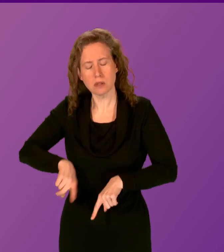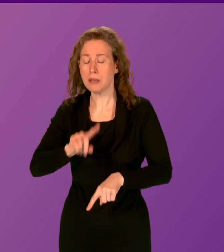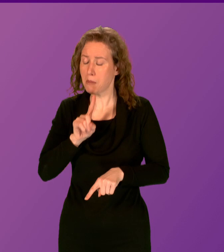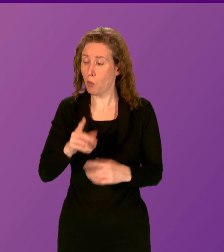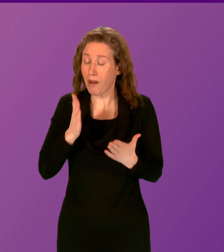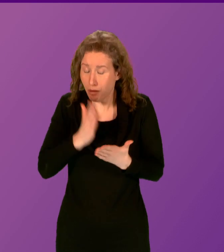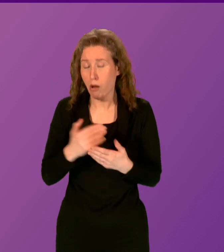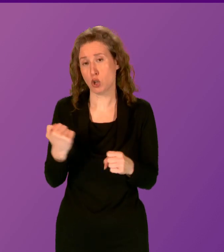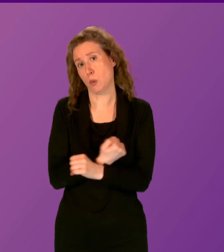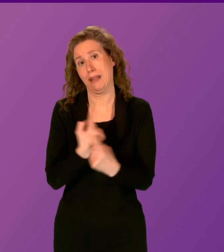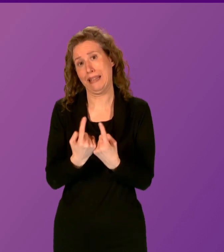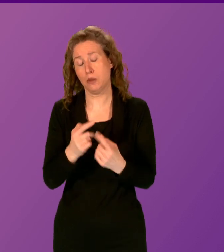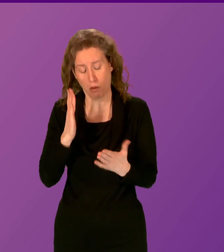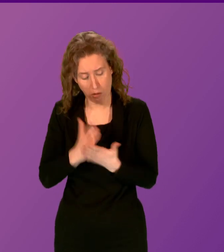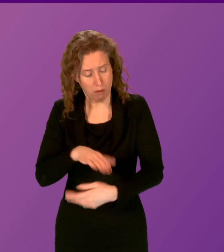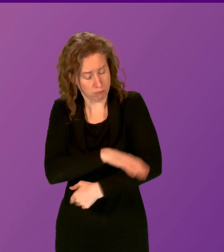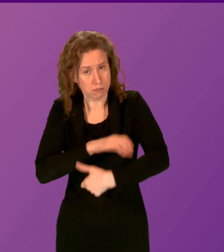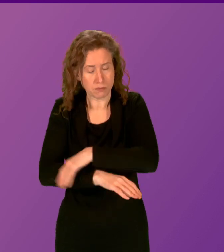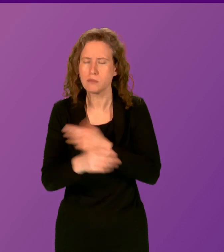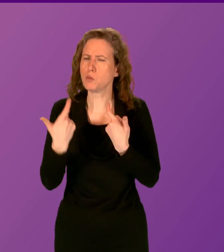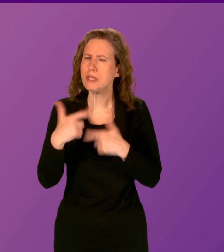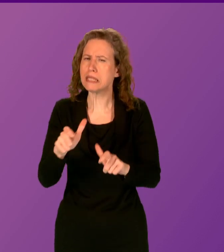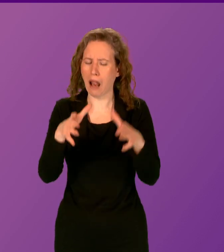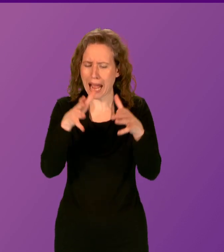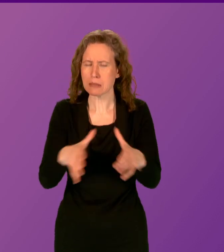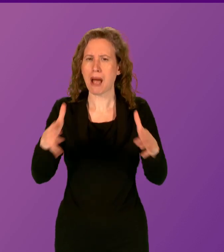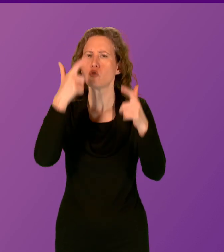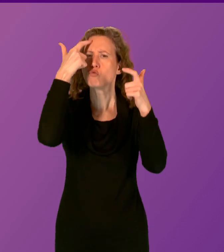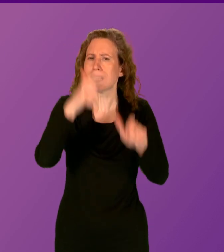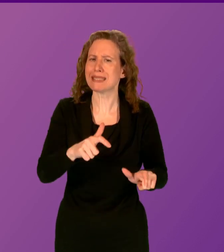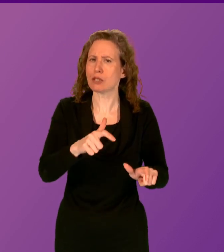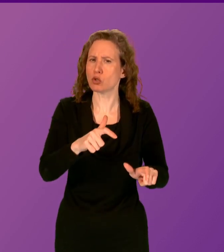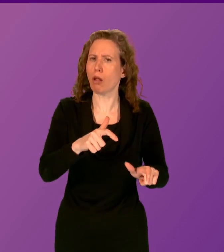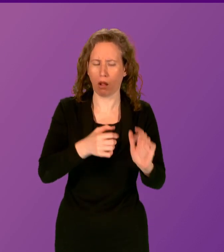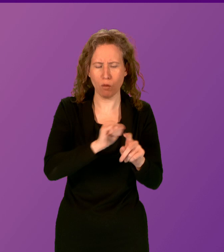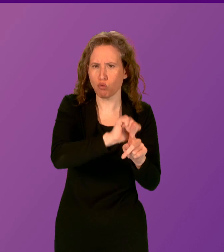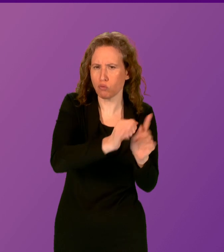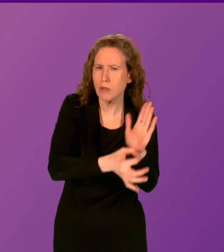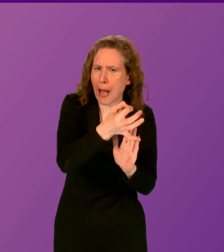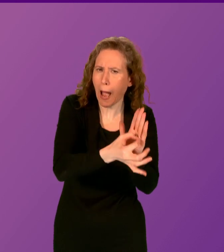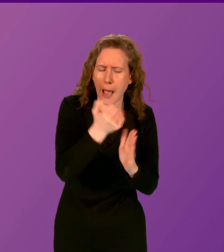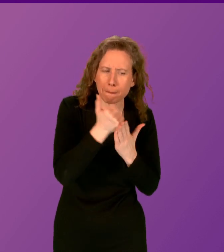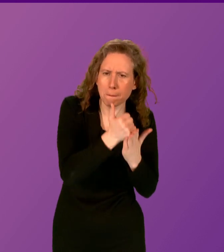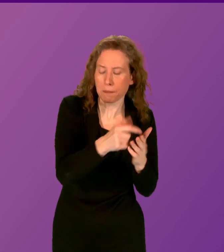For example, we are continuing to expand residential rehabilitation, we are providing funding to